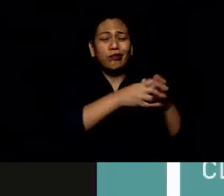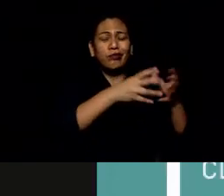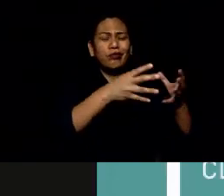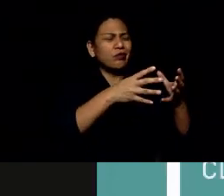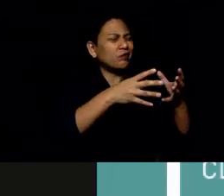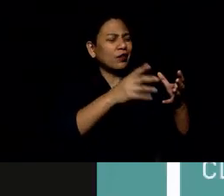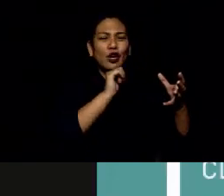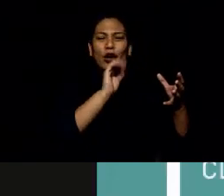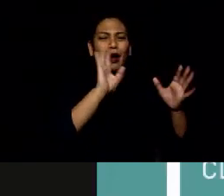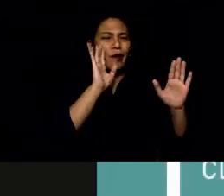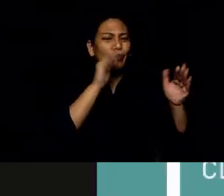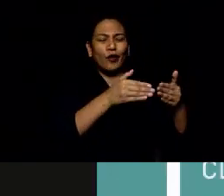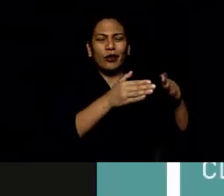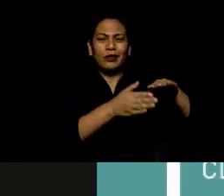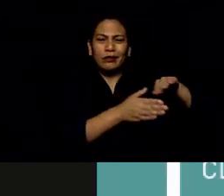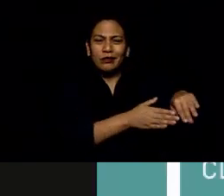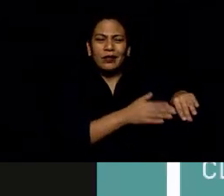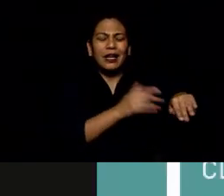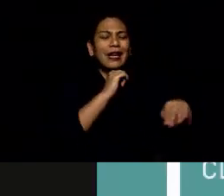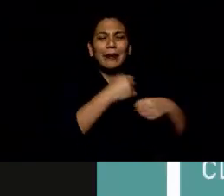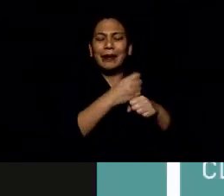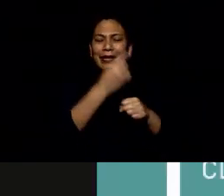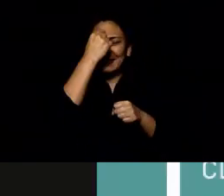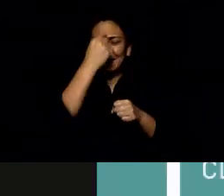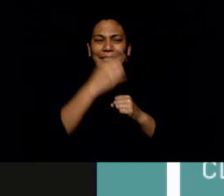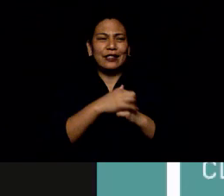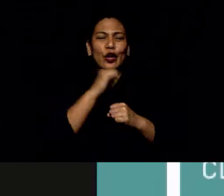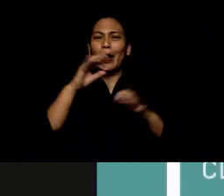It doesn't make sense. We know it's not improving wellbeing.